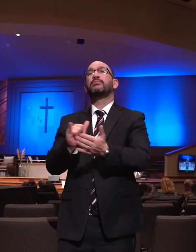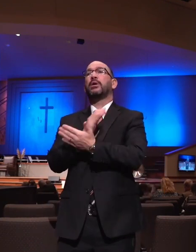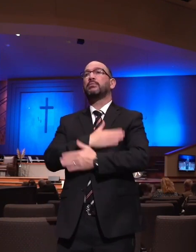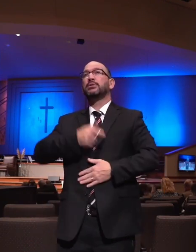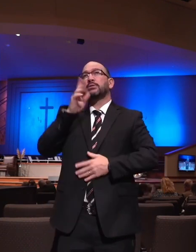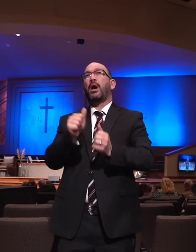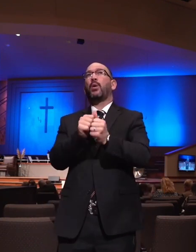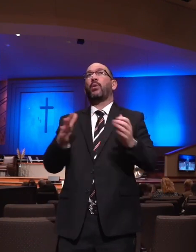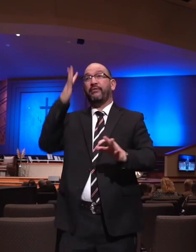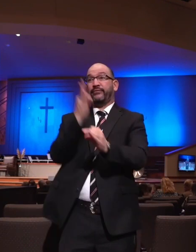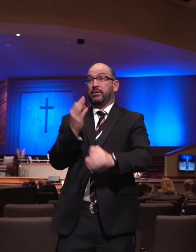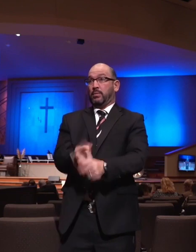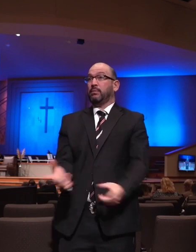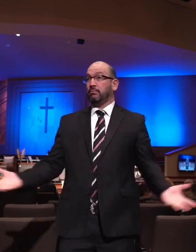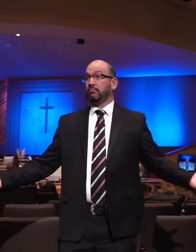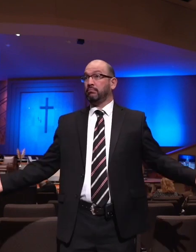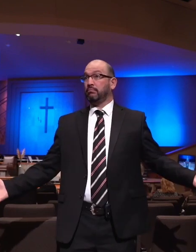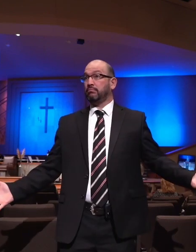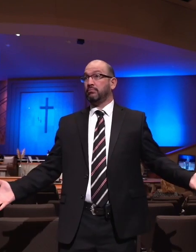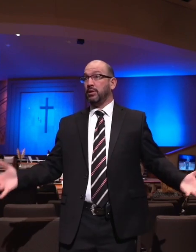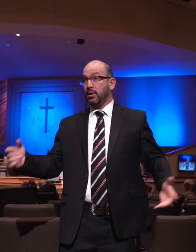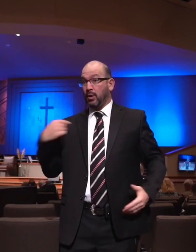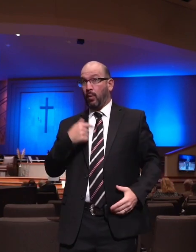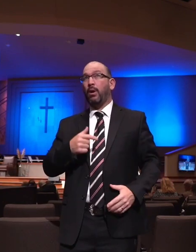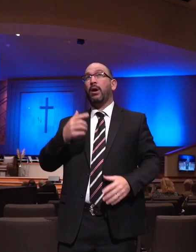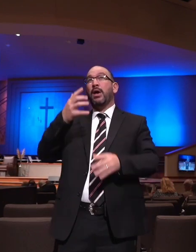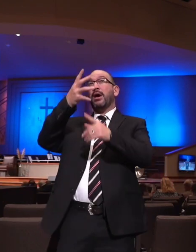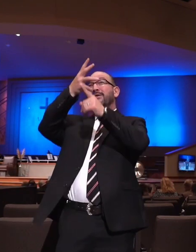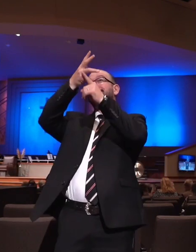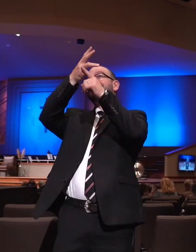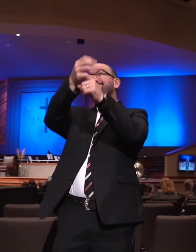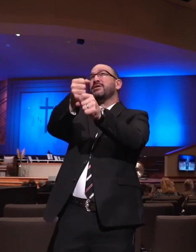faith now let's go back for just a moment because